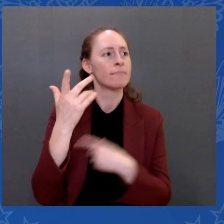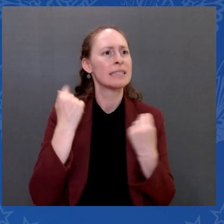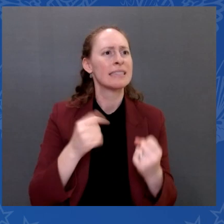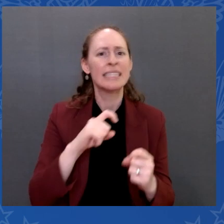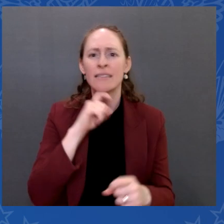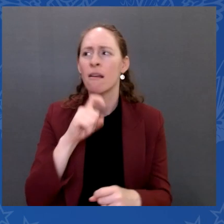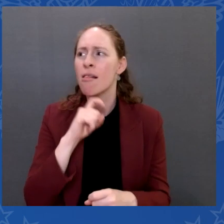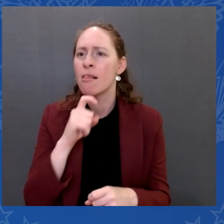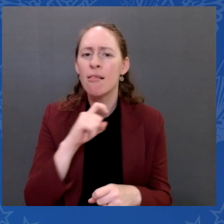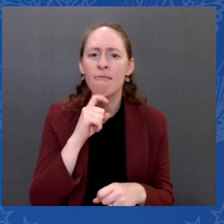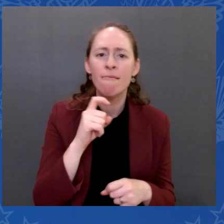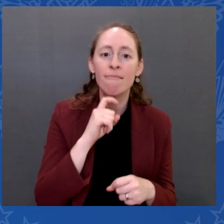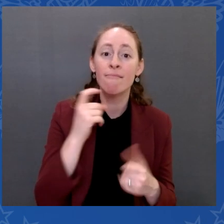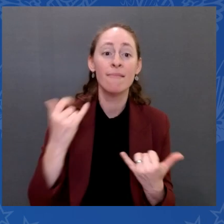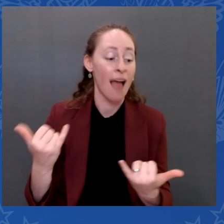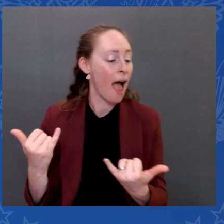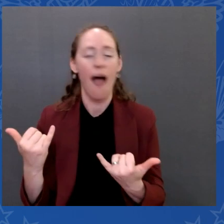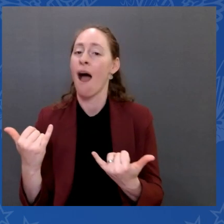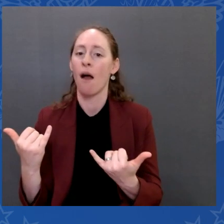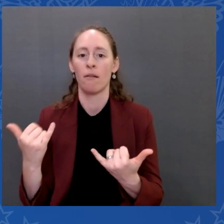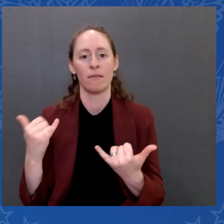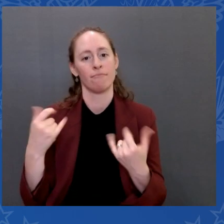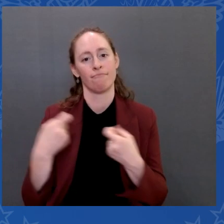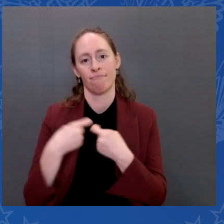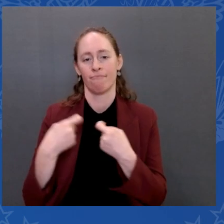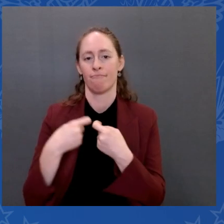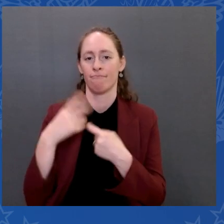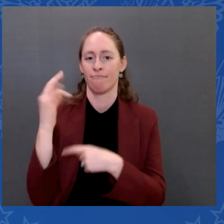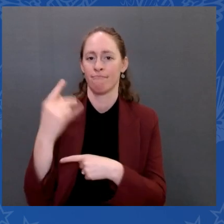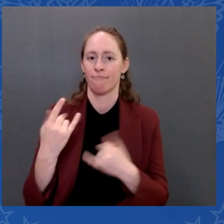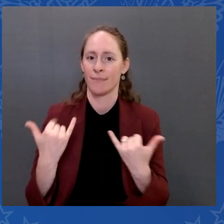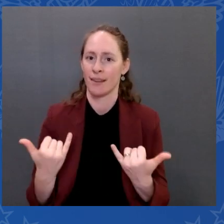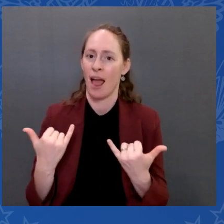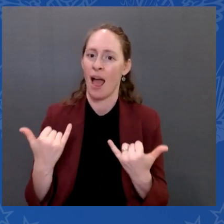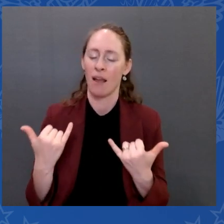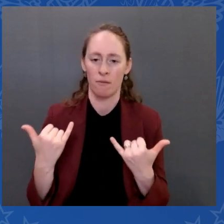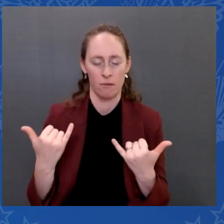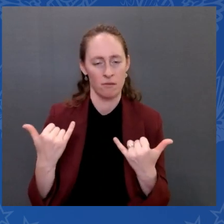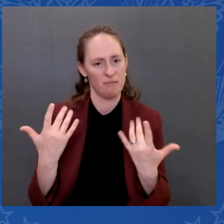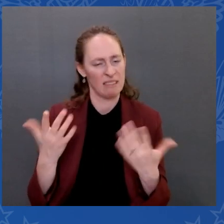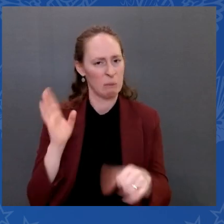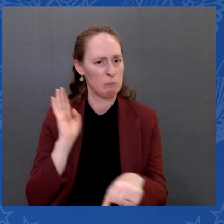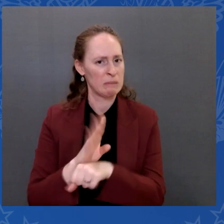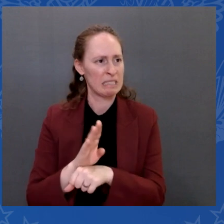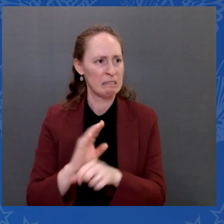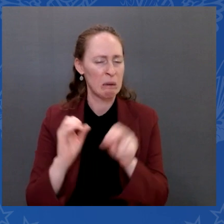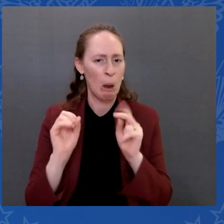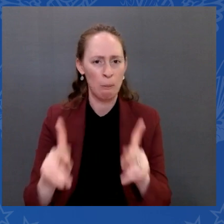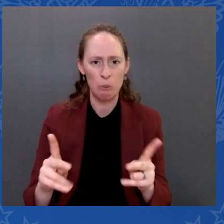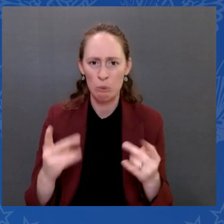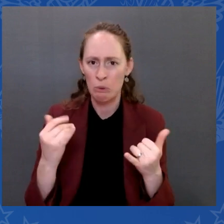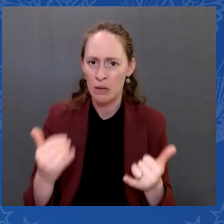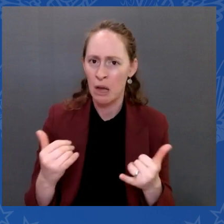We appreciate the administration's focus on the bottlenecks and challenges we're facing and your continued support of securing semiconductor